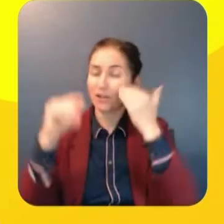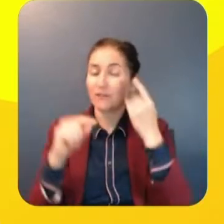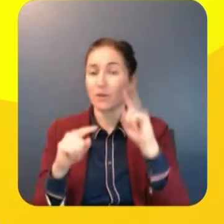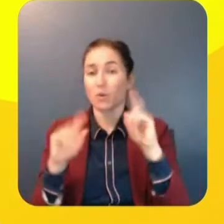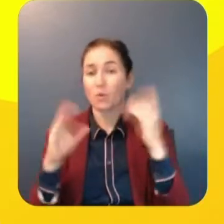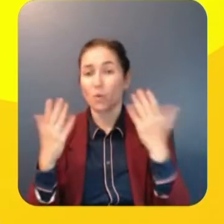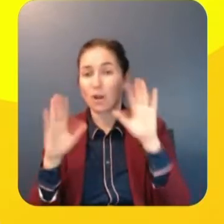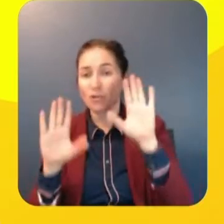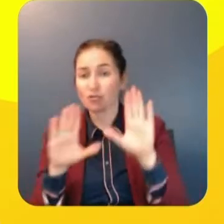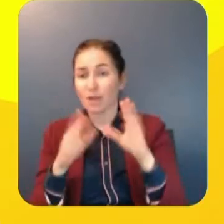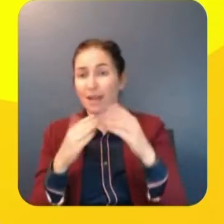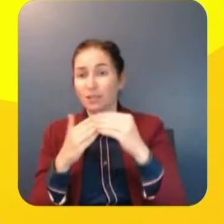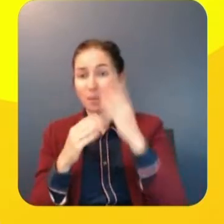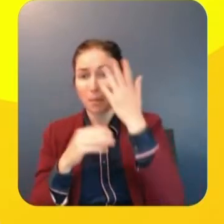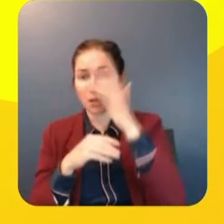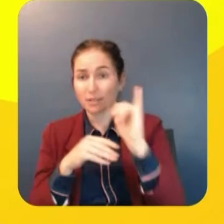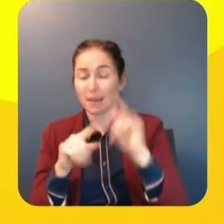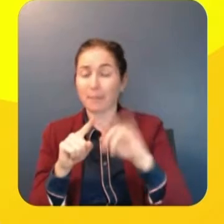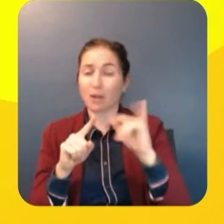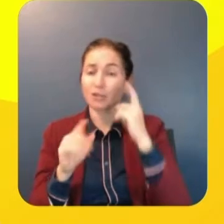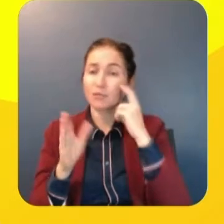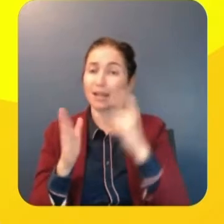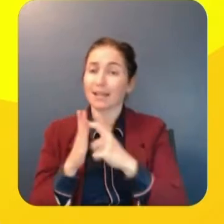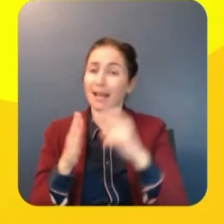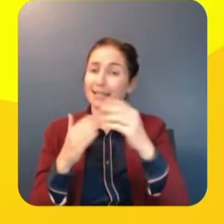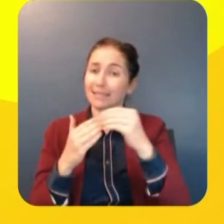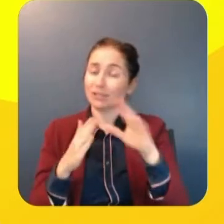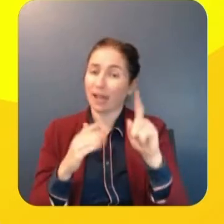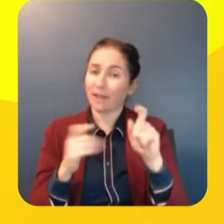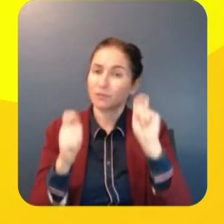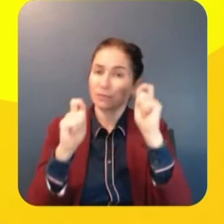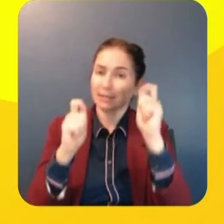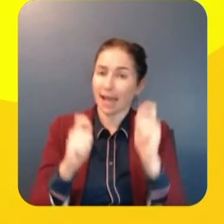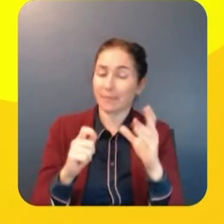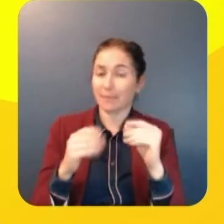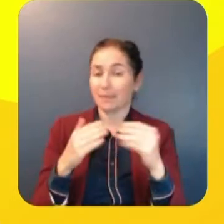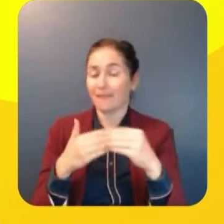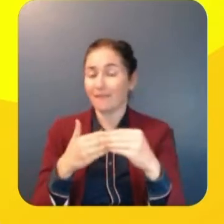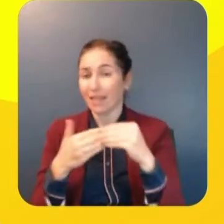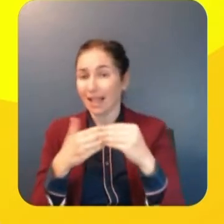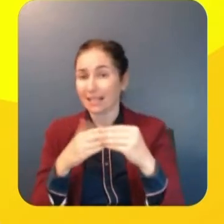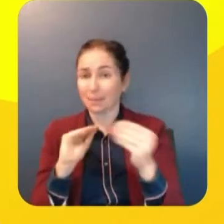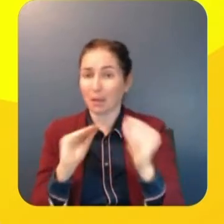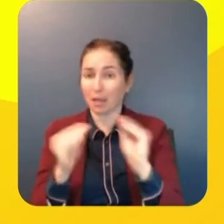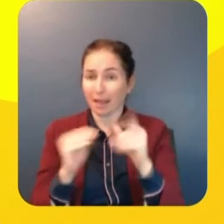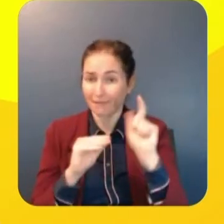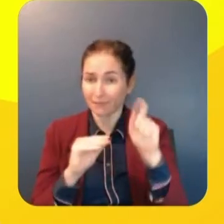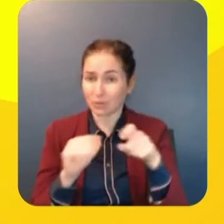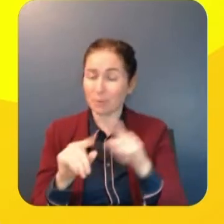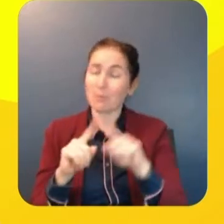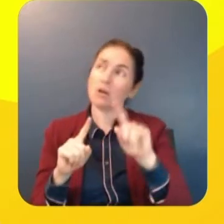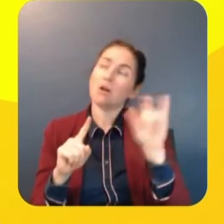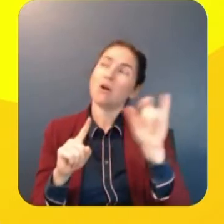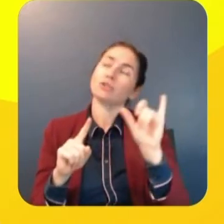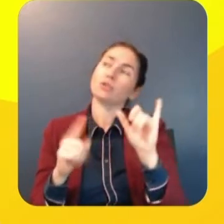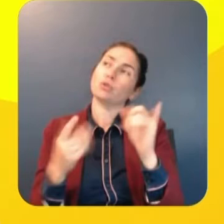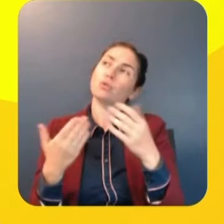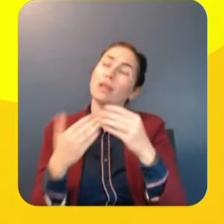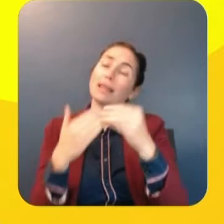but then recognize not only that leaders have to adapt and be flexible, but also that leaders can achieve those goals